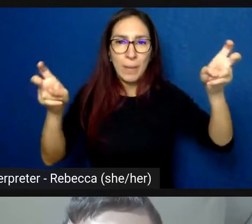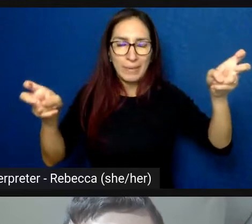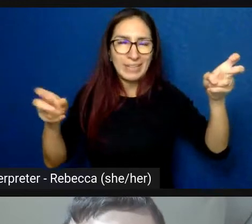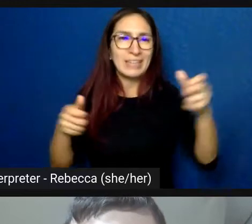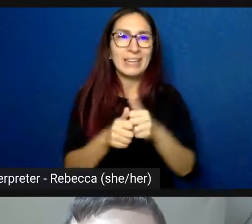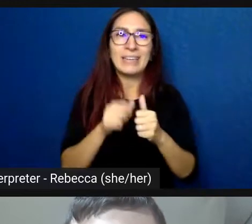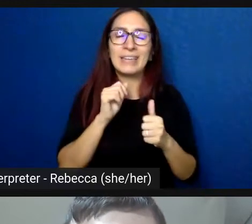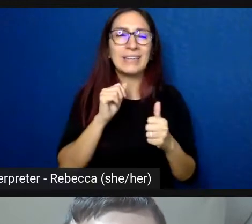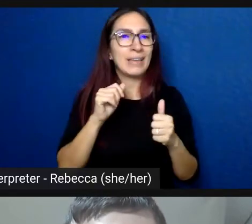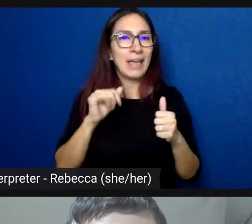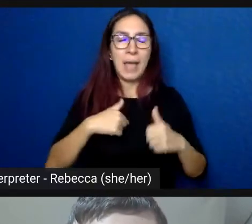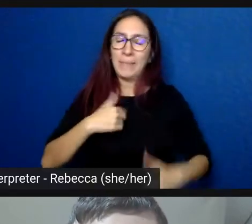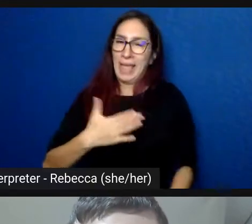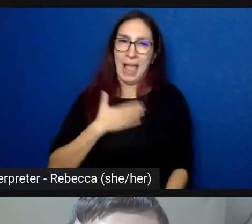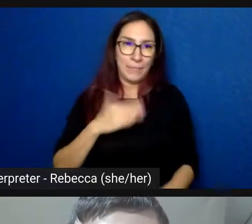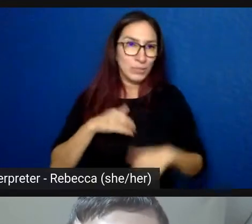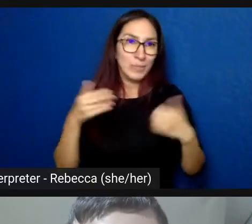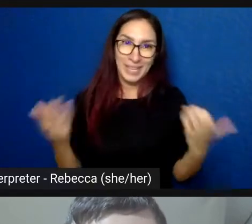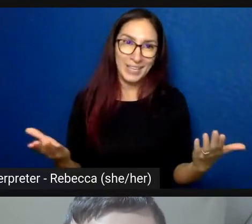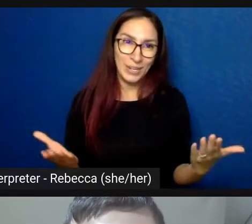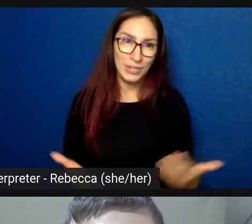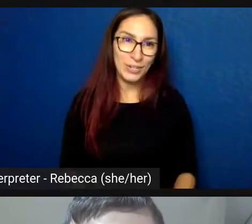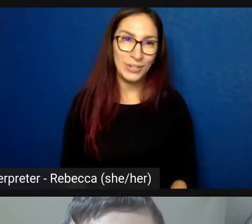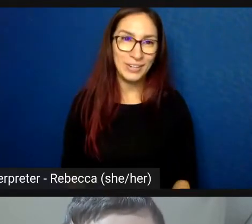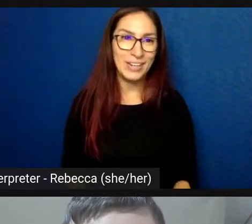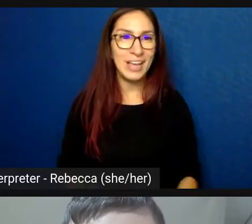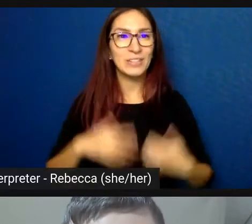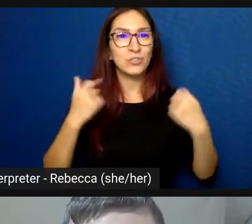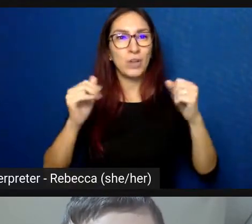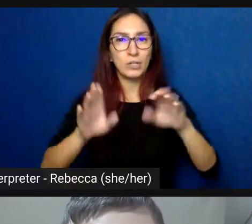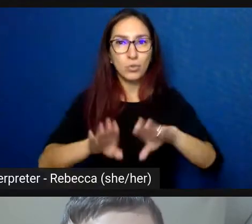and try to open some avenues for each of you.